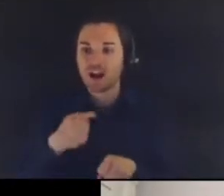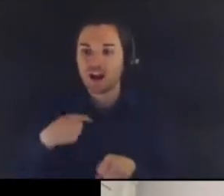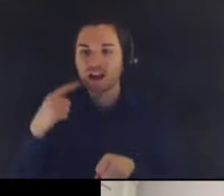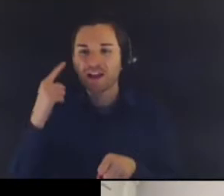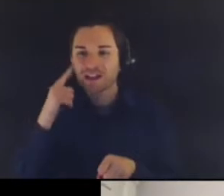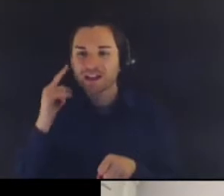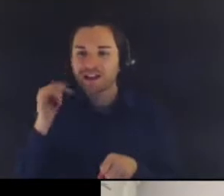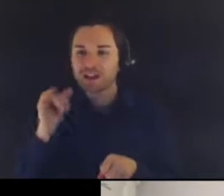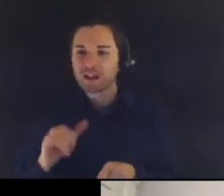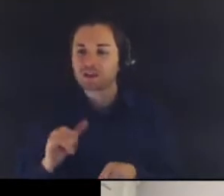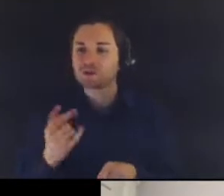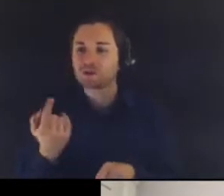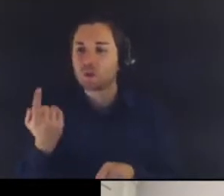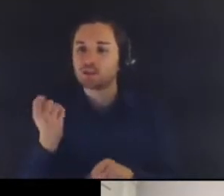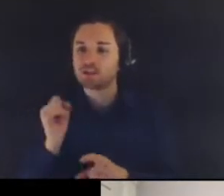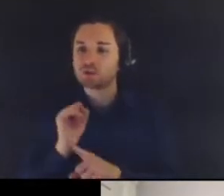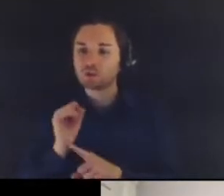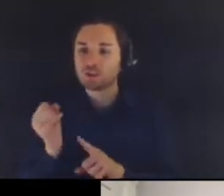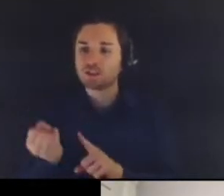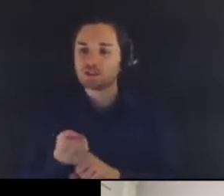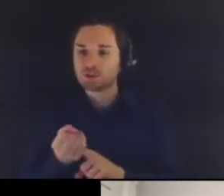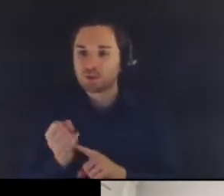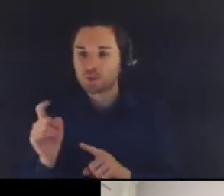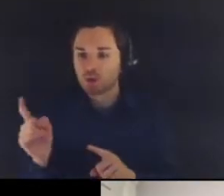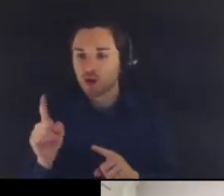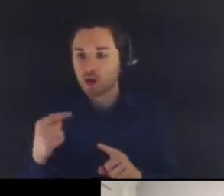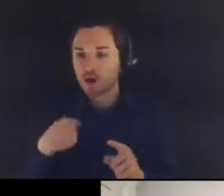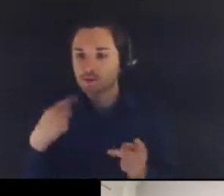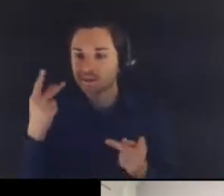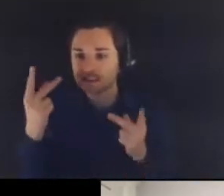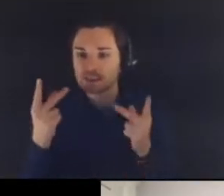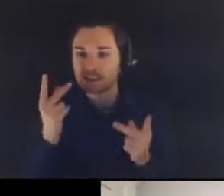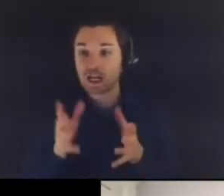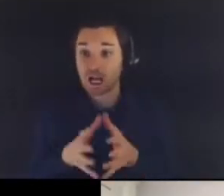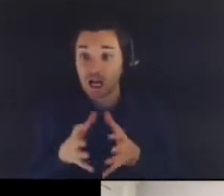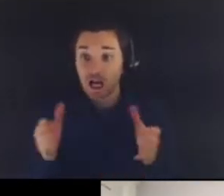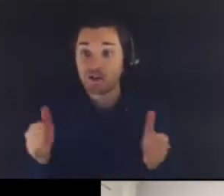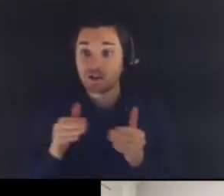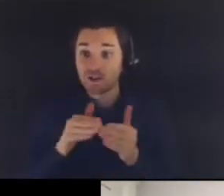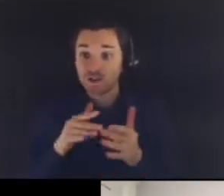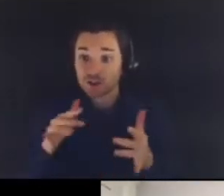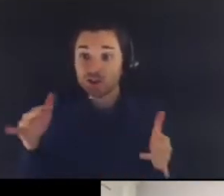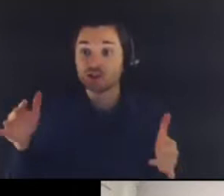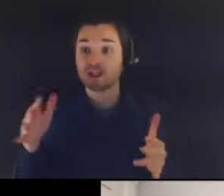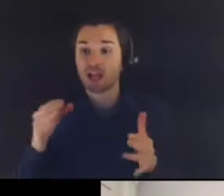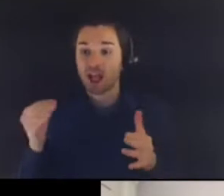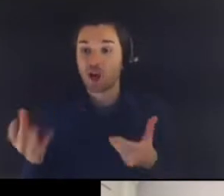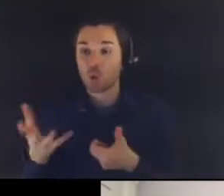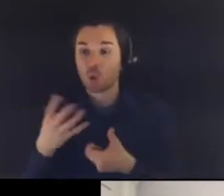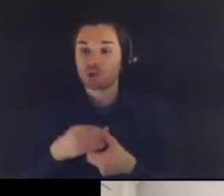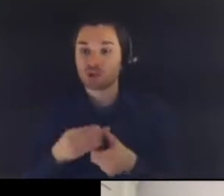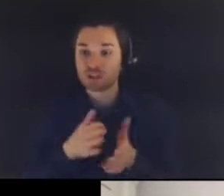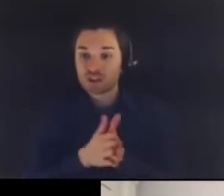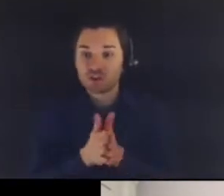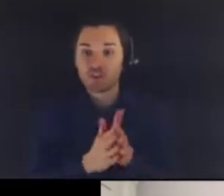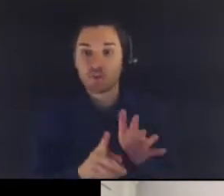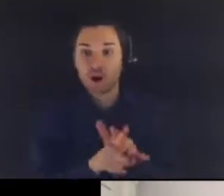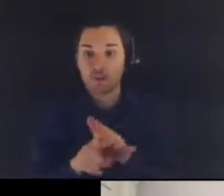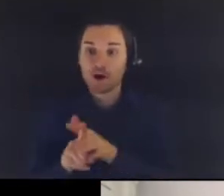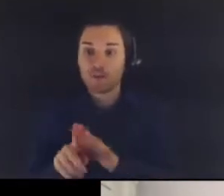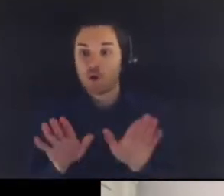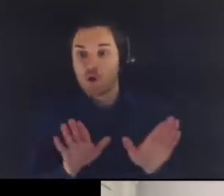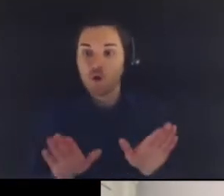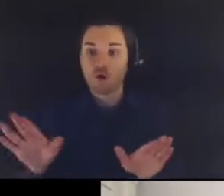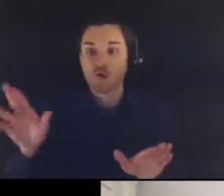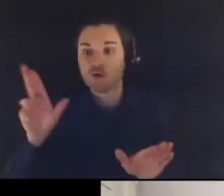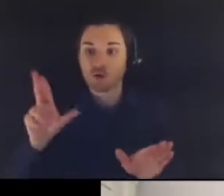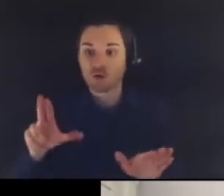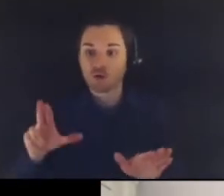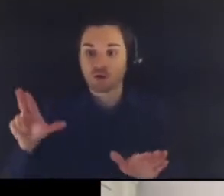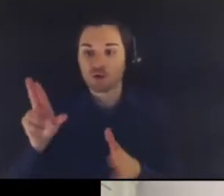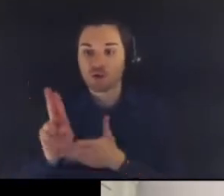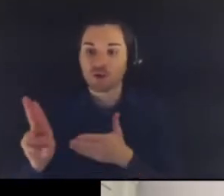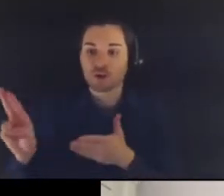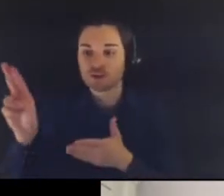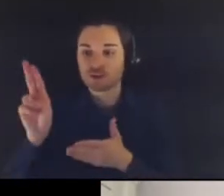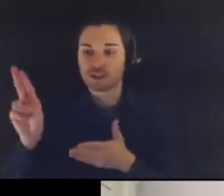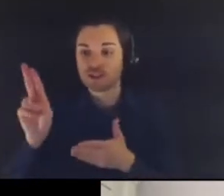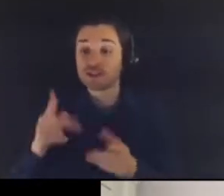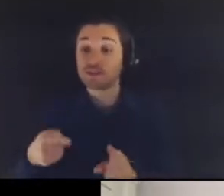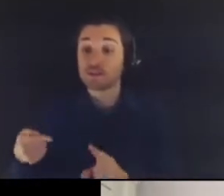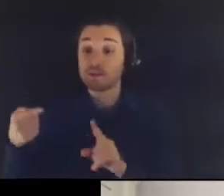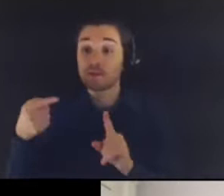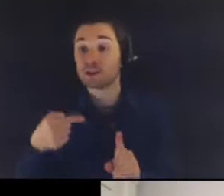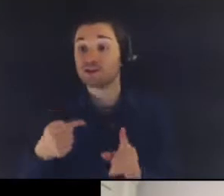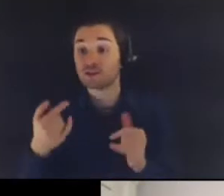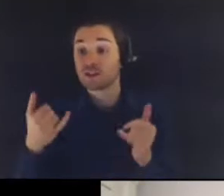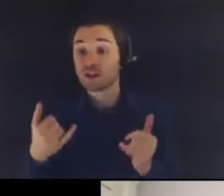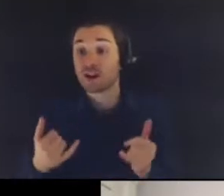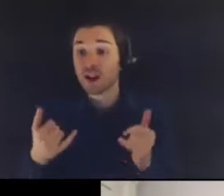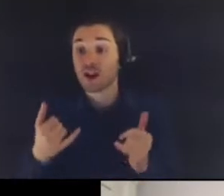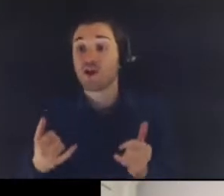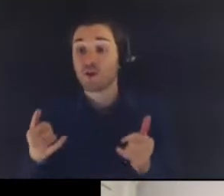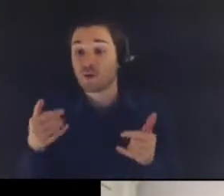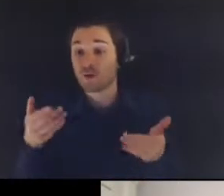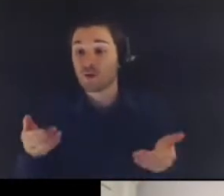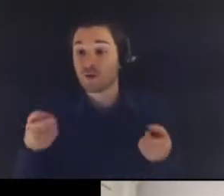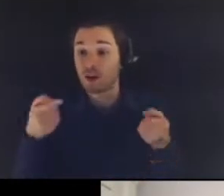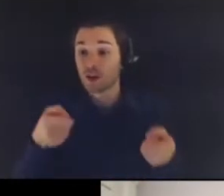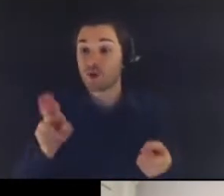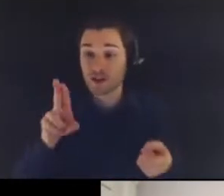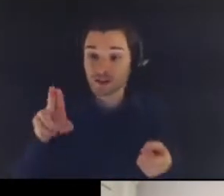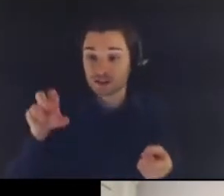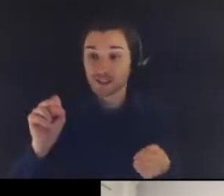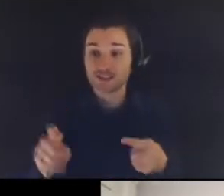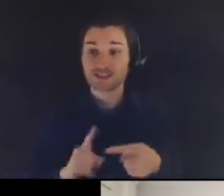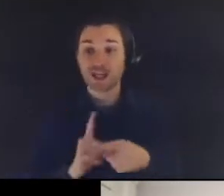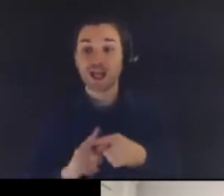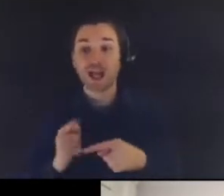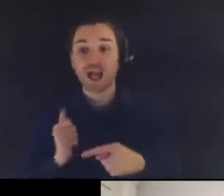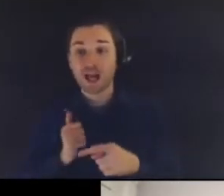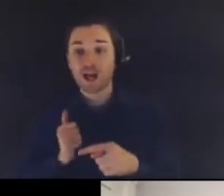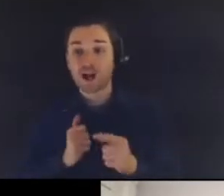a lot of diversity, equity, inclusion initiatives. In Canada, they send out a statement describing